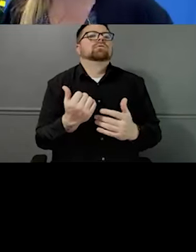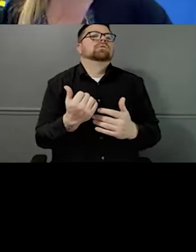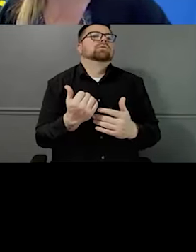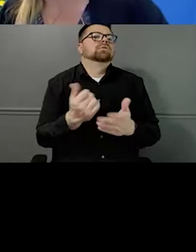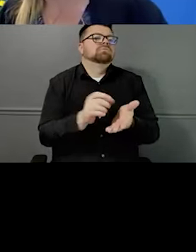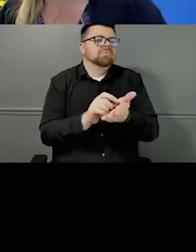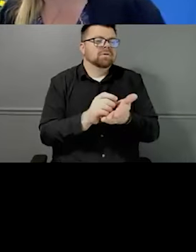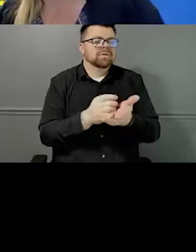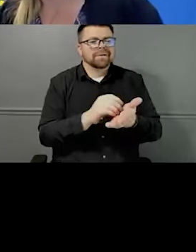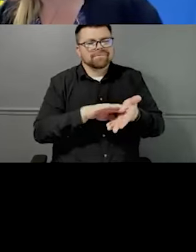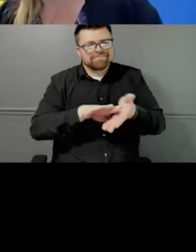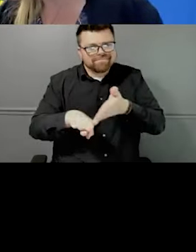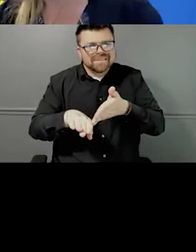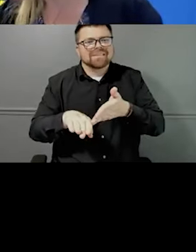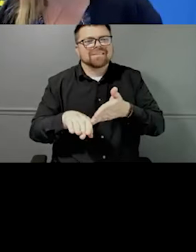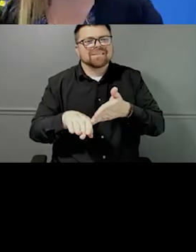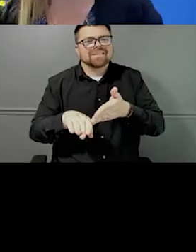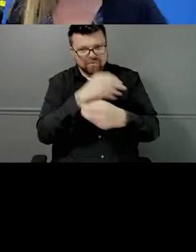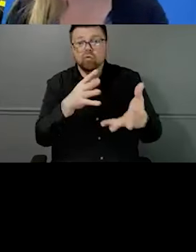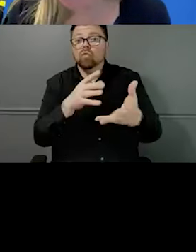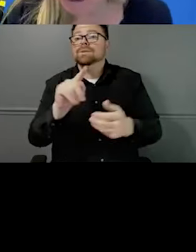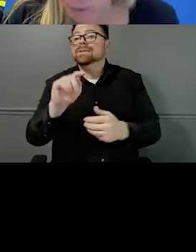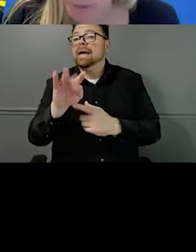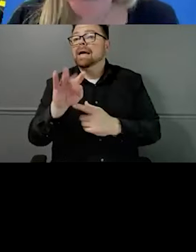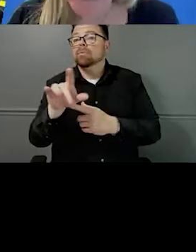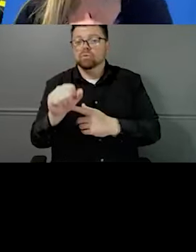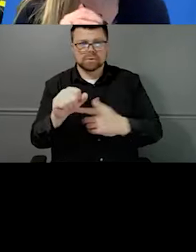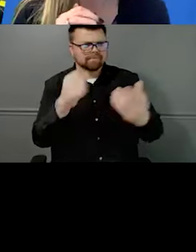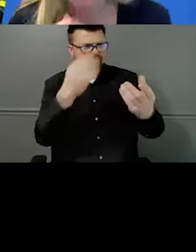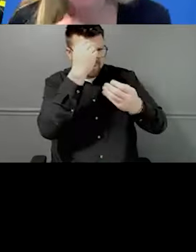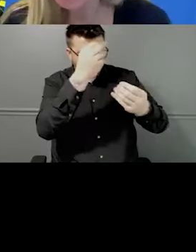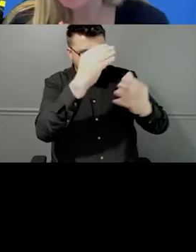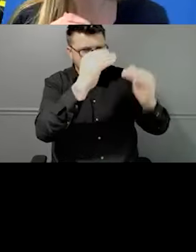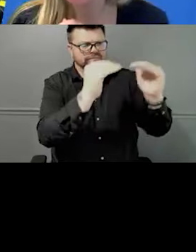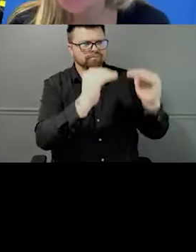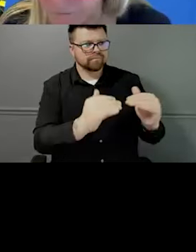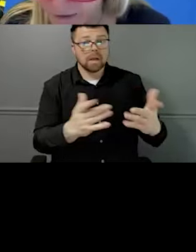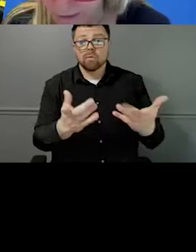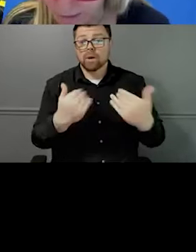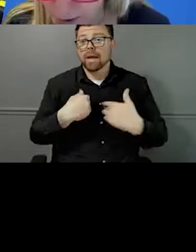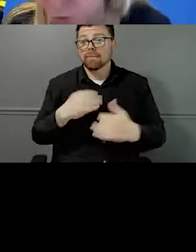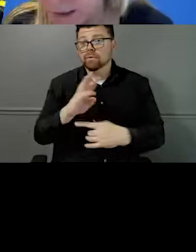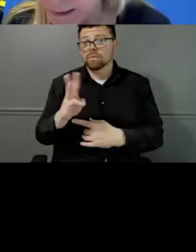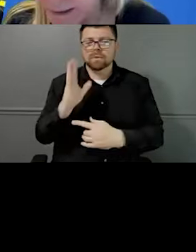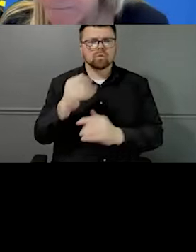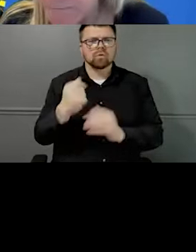we currently have out on the website. I'm going to show you a picture of it in a moment.